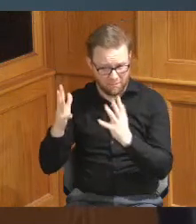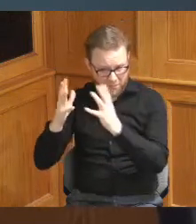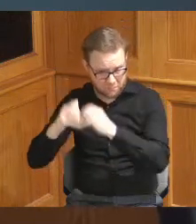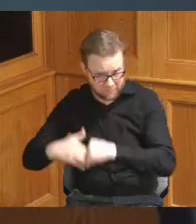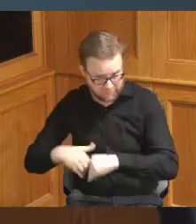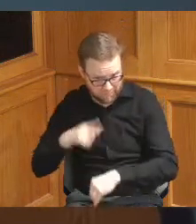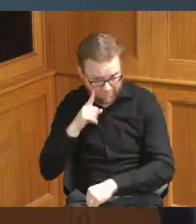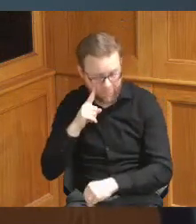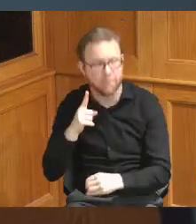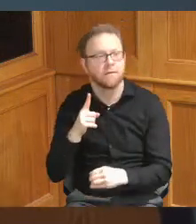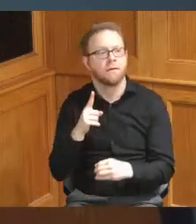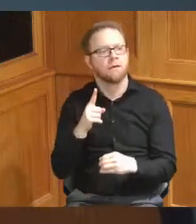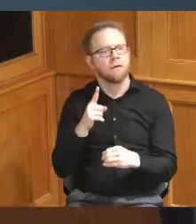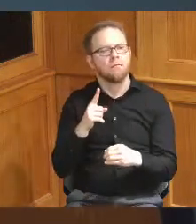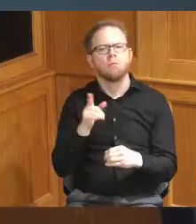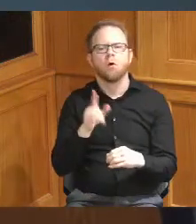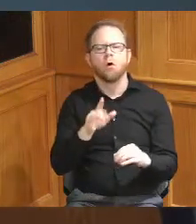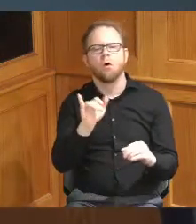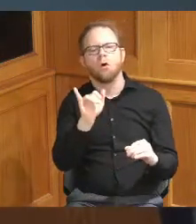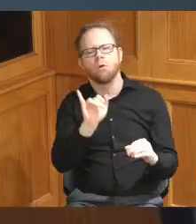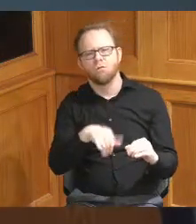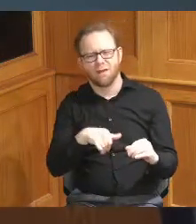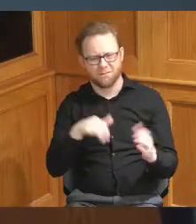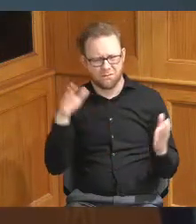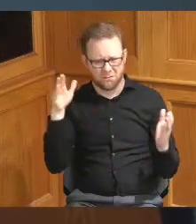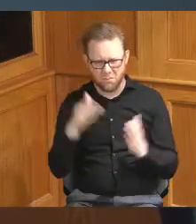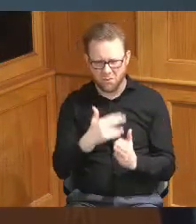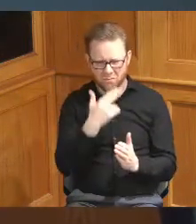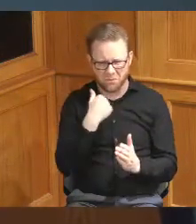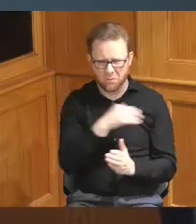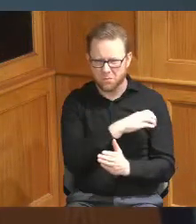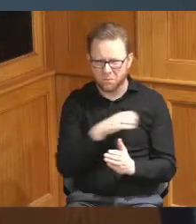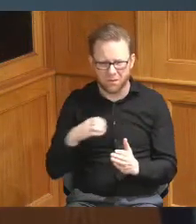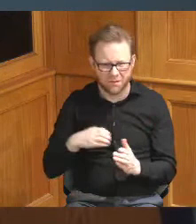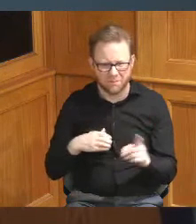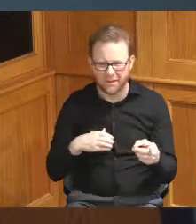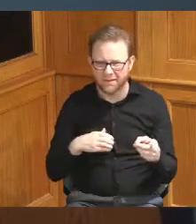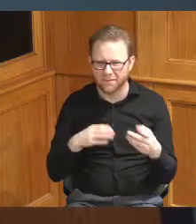committee and they say oh this is the smallest committee that's there because Public Health has